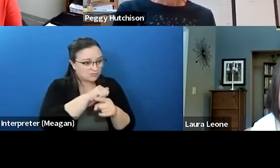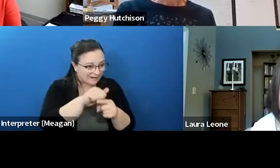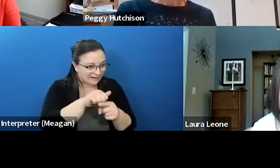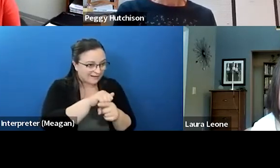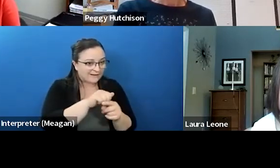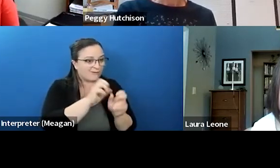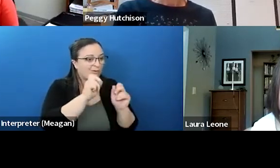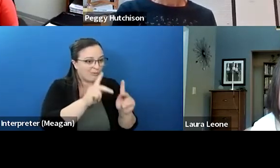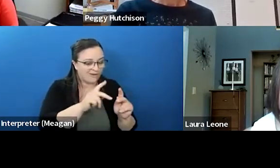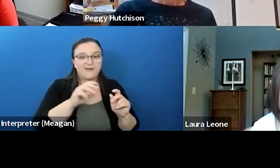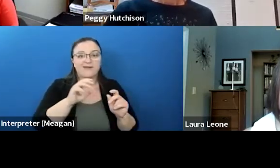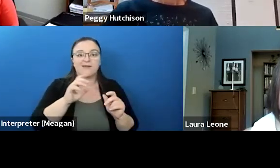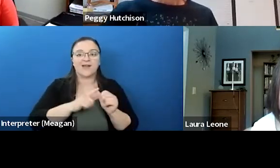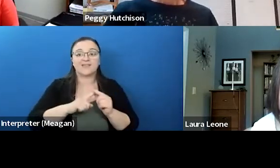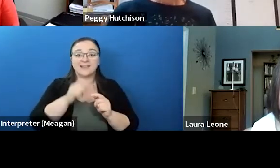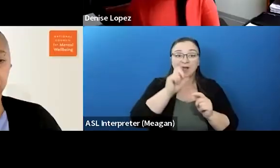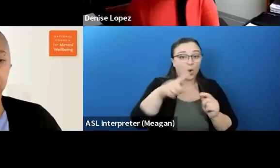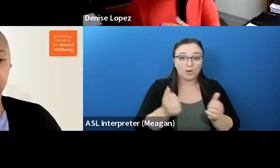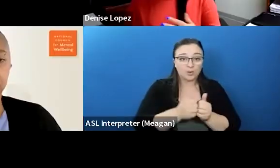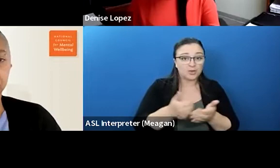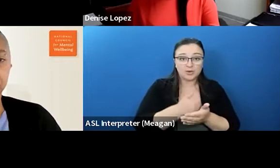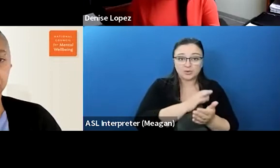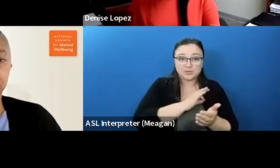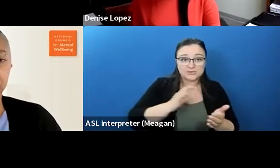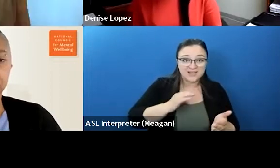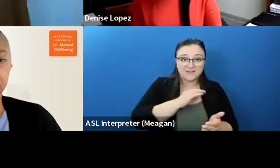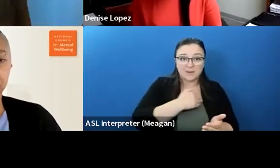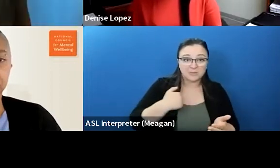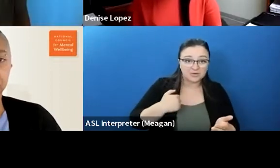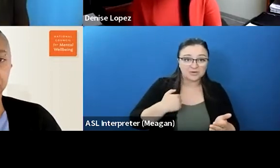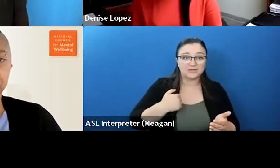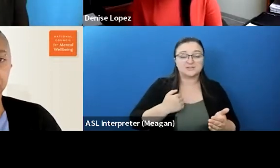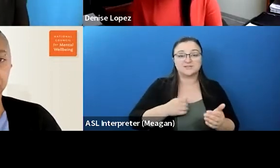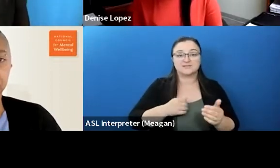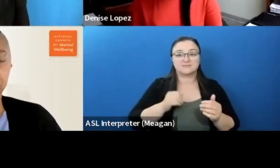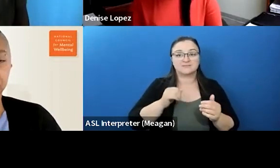And not only with the new staff members that were out or started with us during COVID,